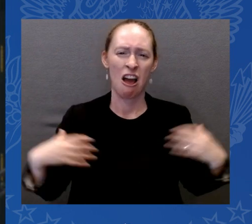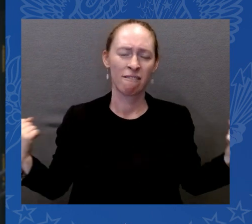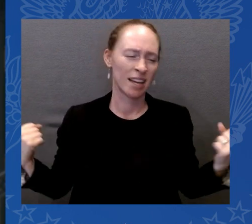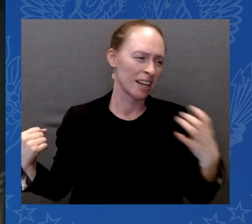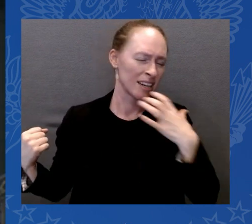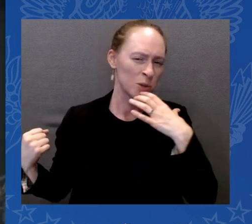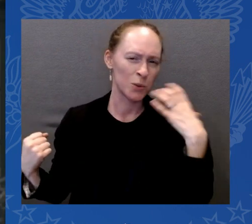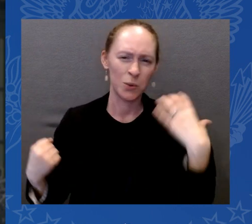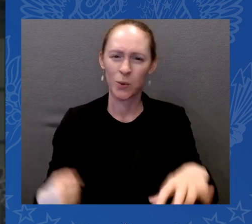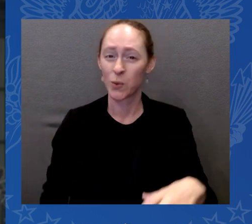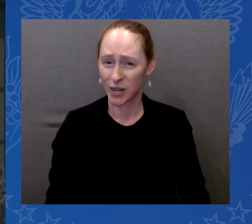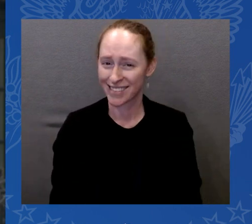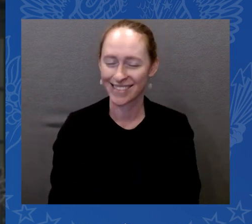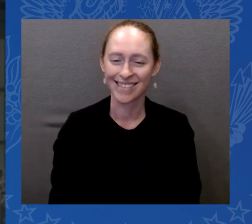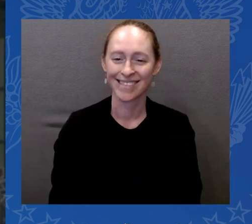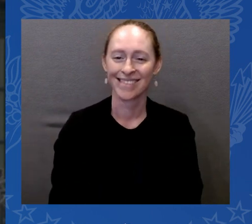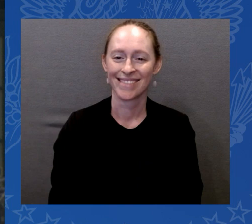That doesn't mean I'm going to speak any longer.